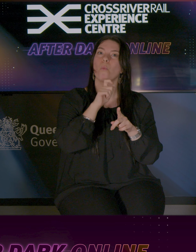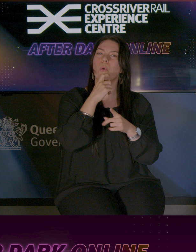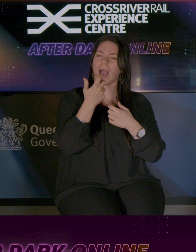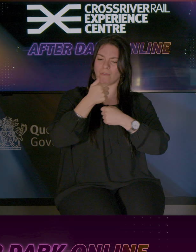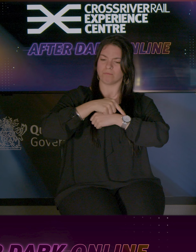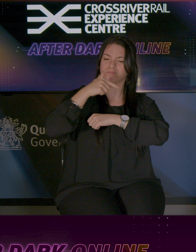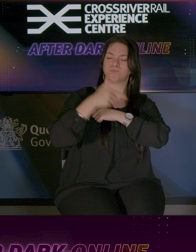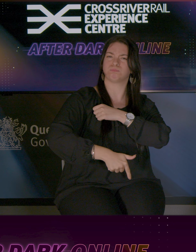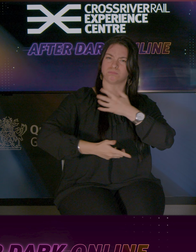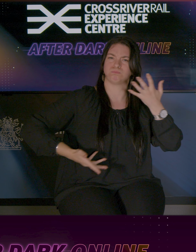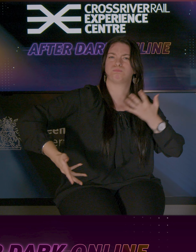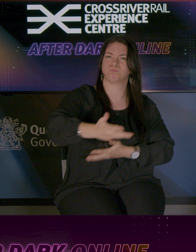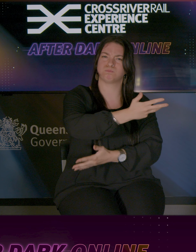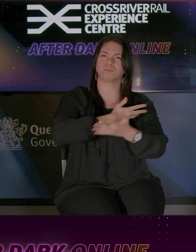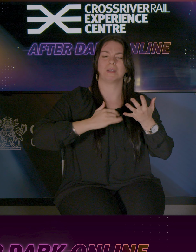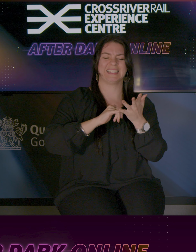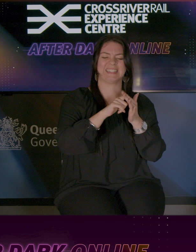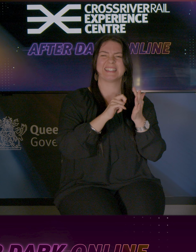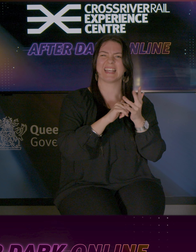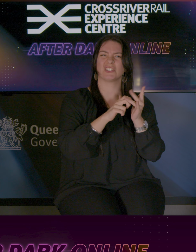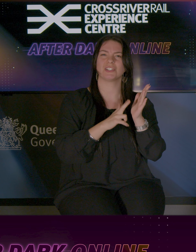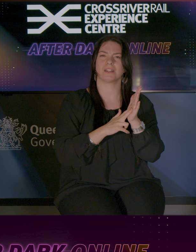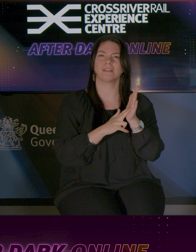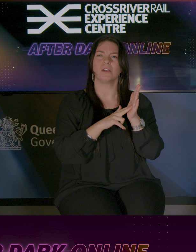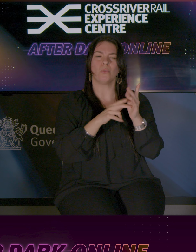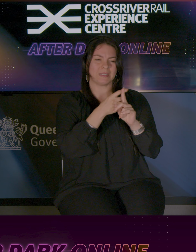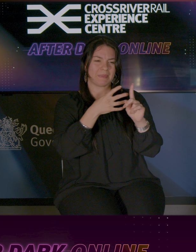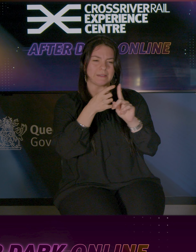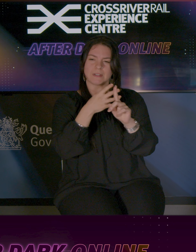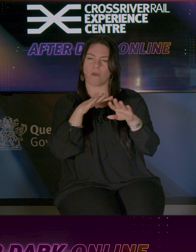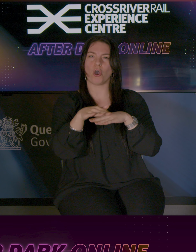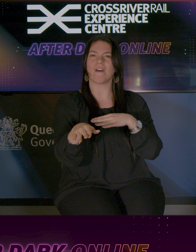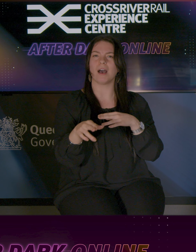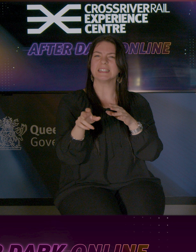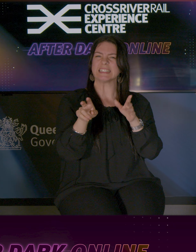we would specifically deal with elements within stations and around operations and infrastructure